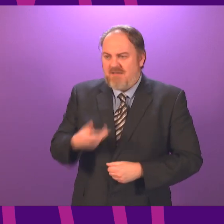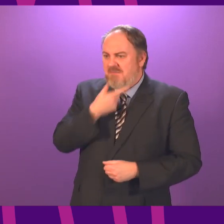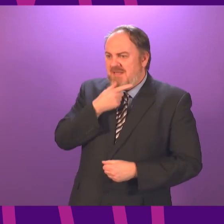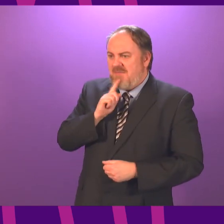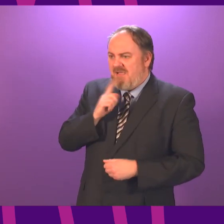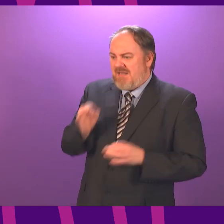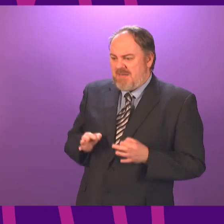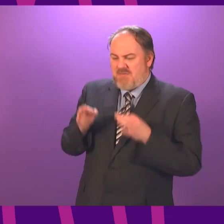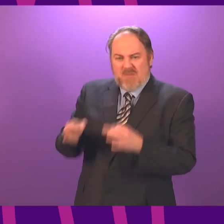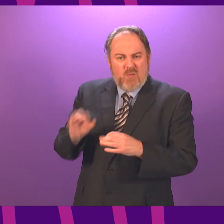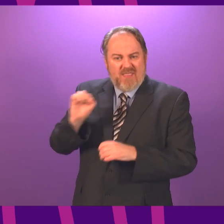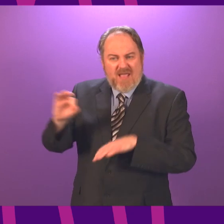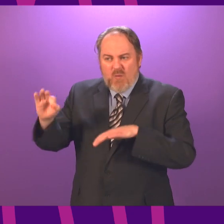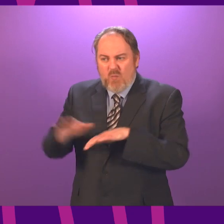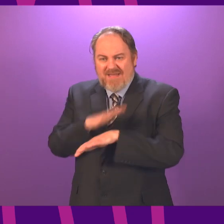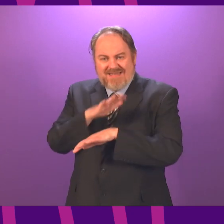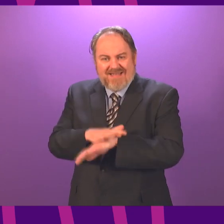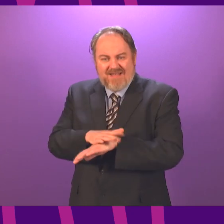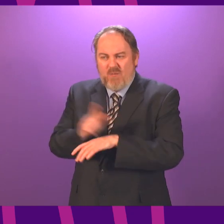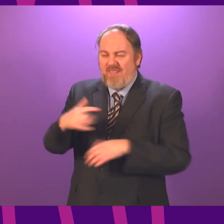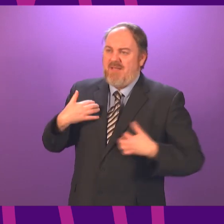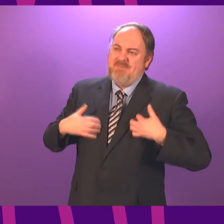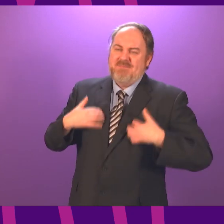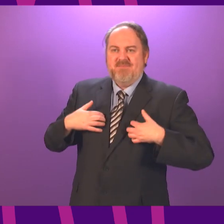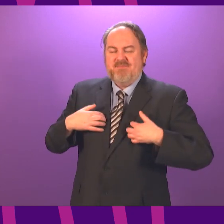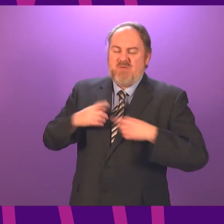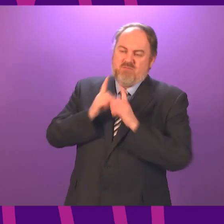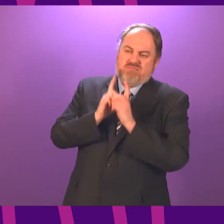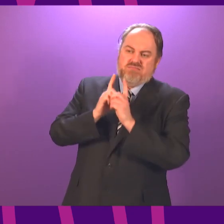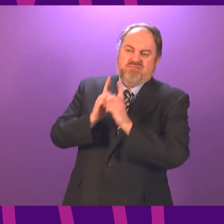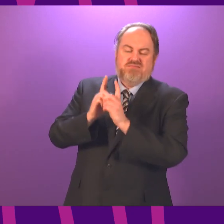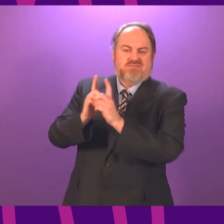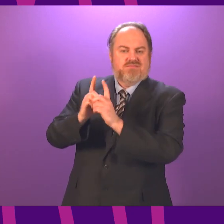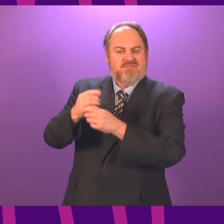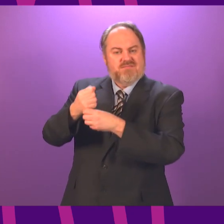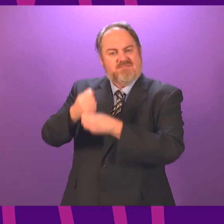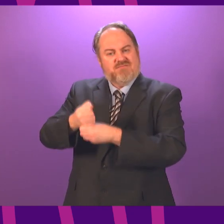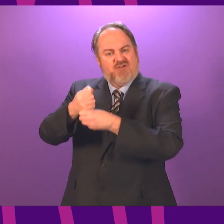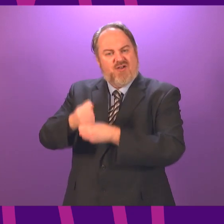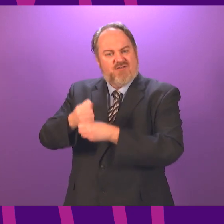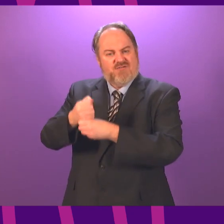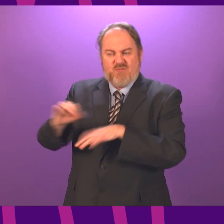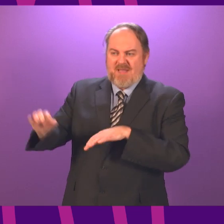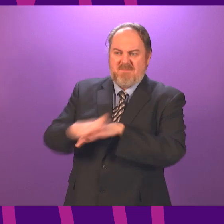who have postponed weddings, there is nothing about when they can walk down the aisle in front of family and friends. There is nothing about when measures such as social distancing